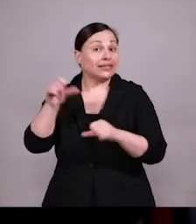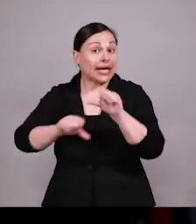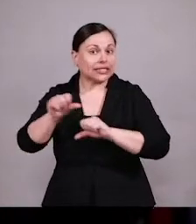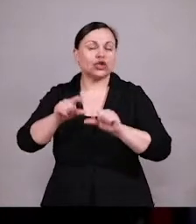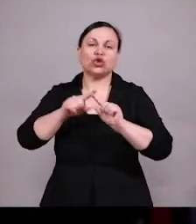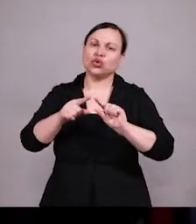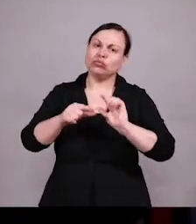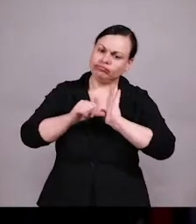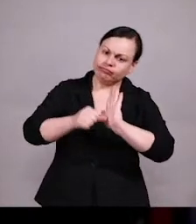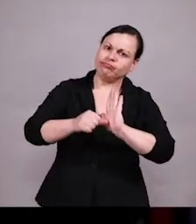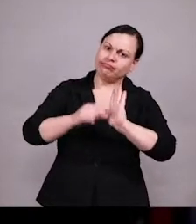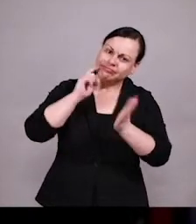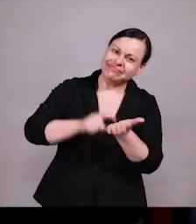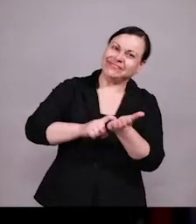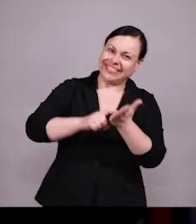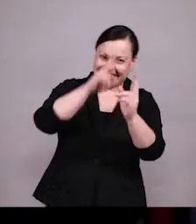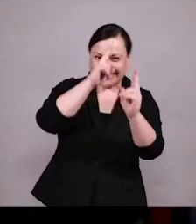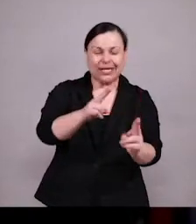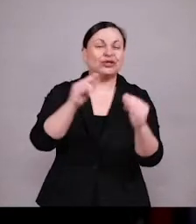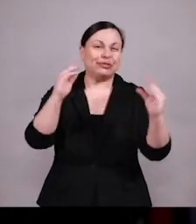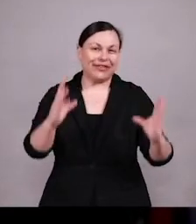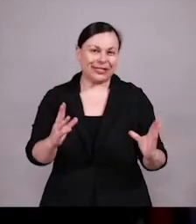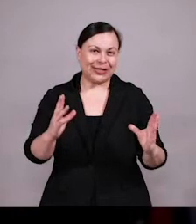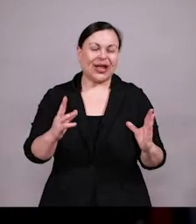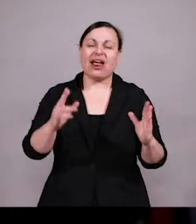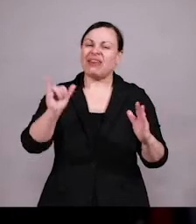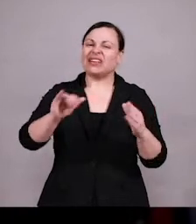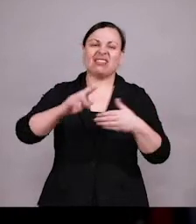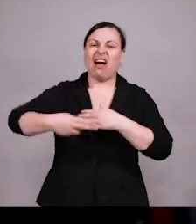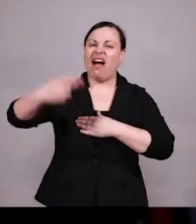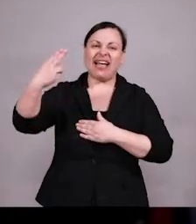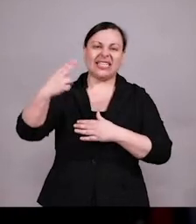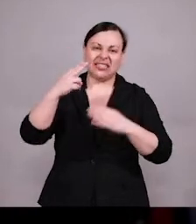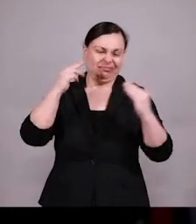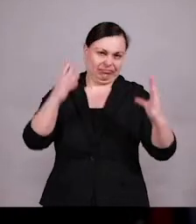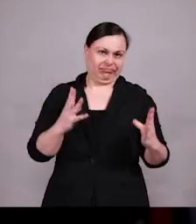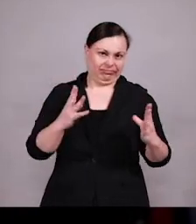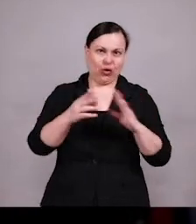for promotion to distinguished professor the highest faculty rank attainable at UNM.